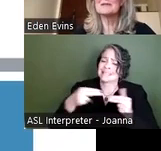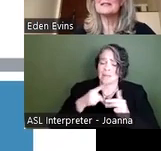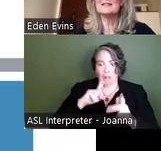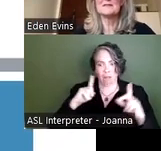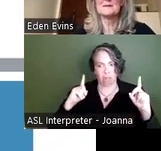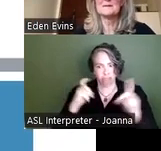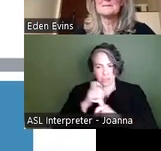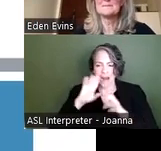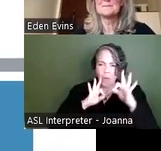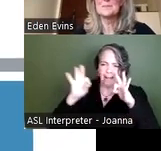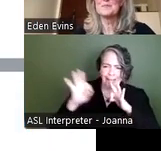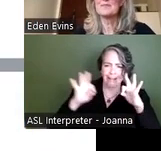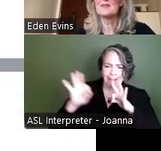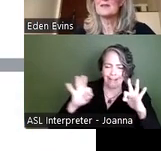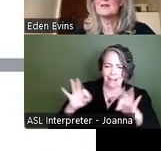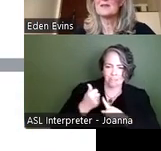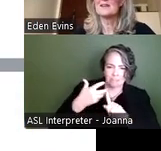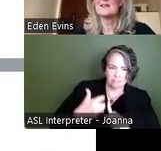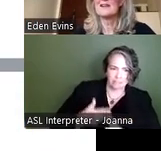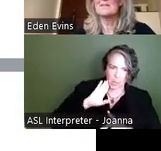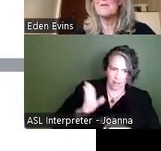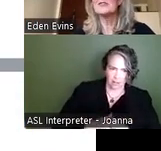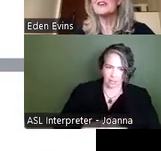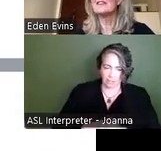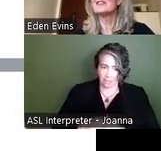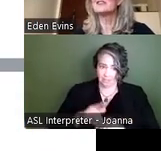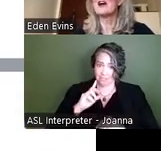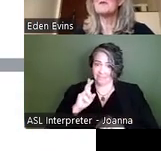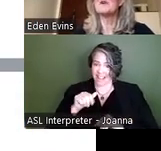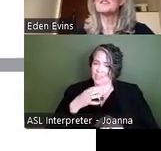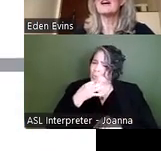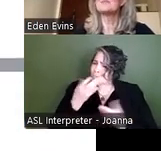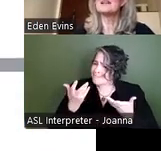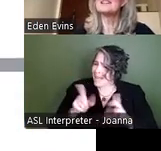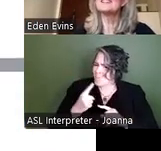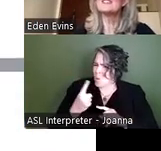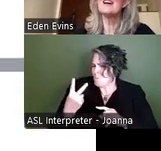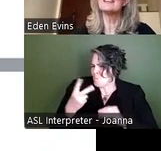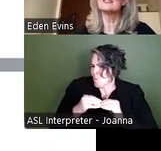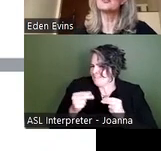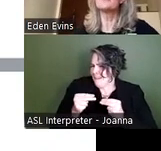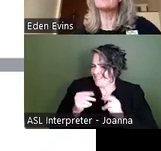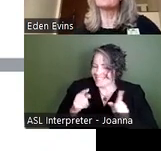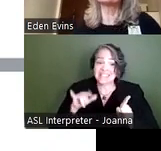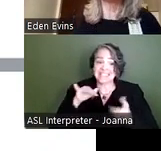please. I'm almost done. Just a couple more slides, but in this study there's this - I